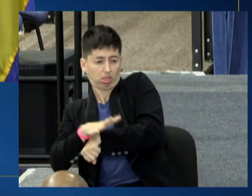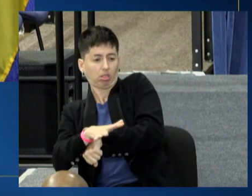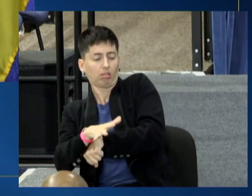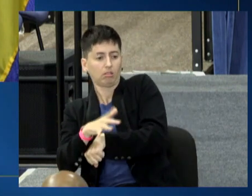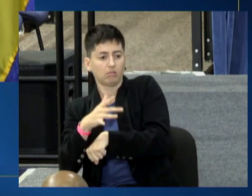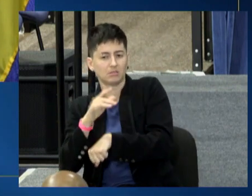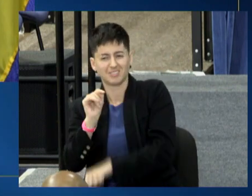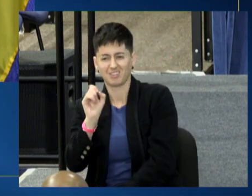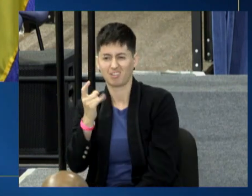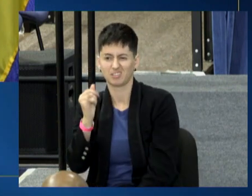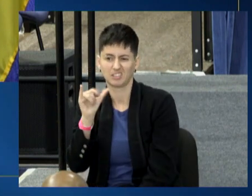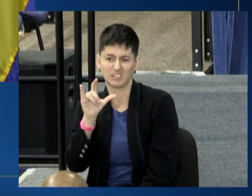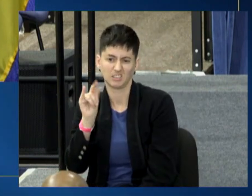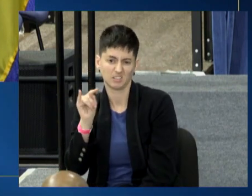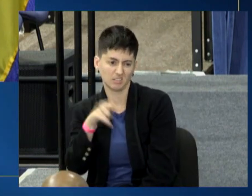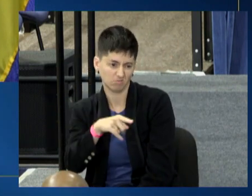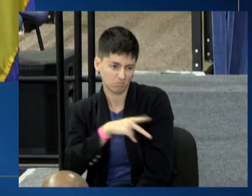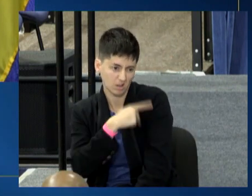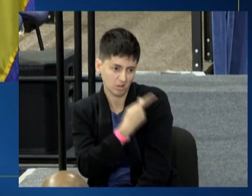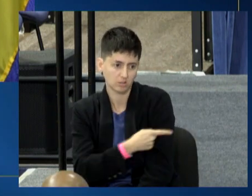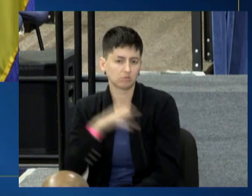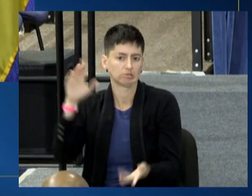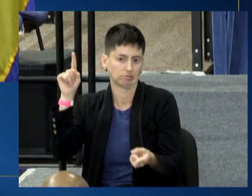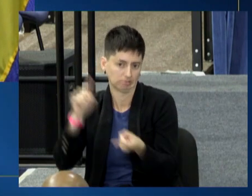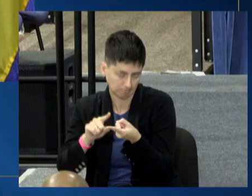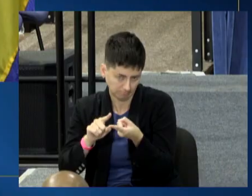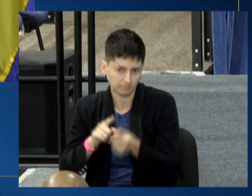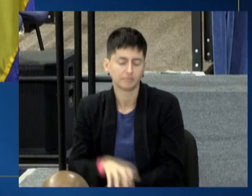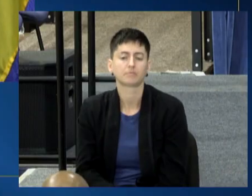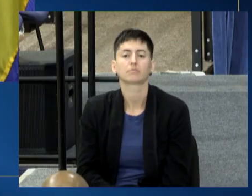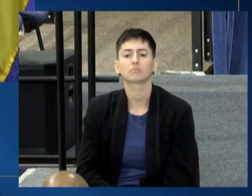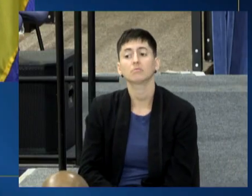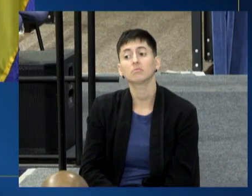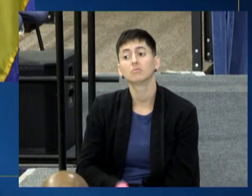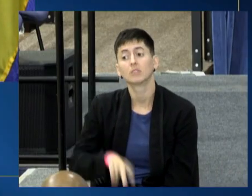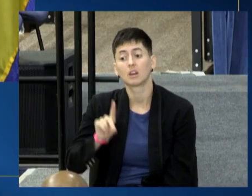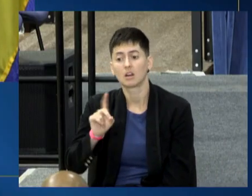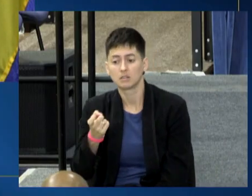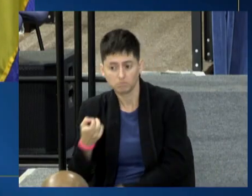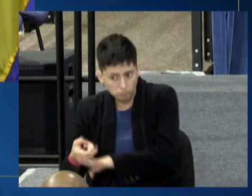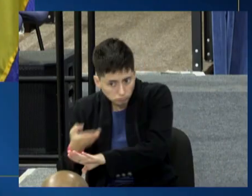A solutions catalog to improve diagnostics, aid in treatment planning, and better support